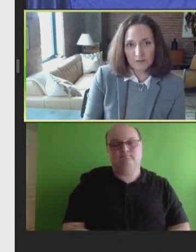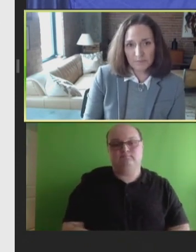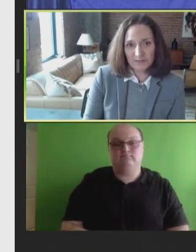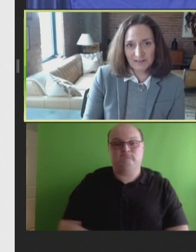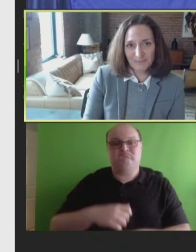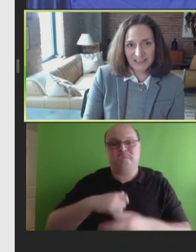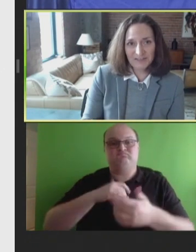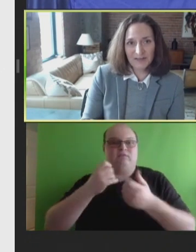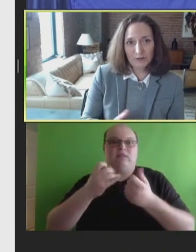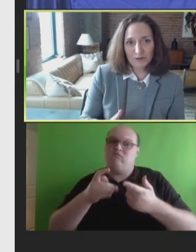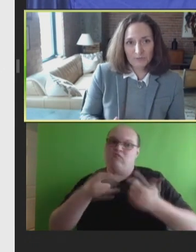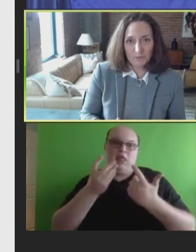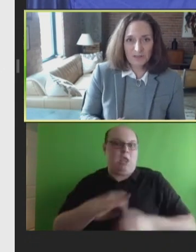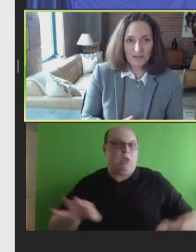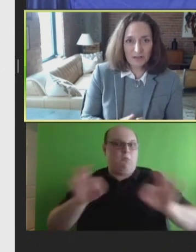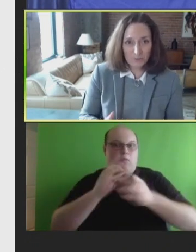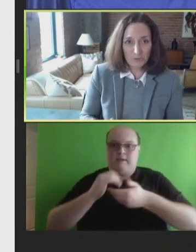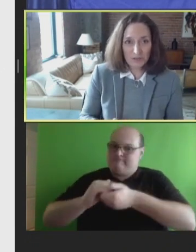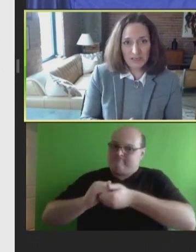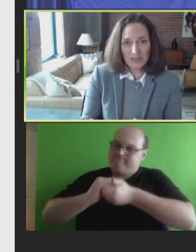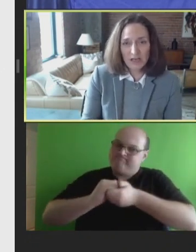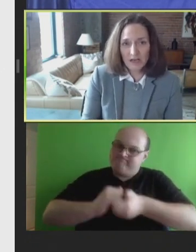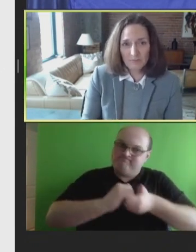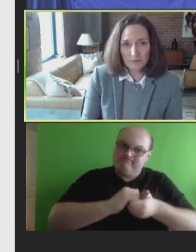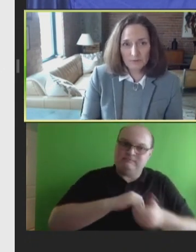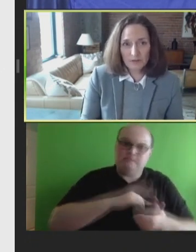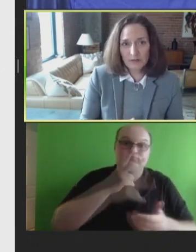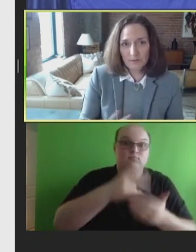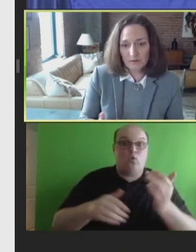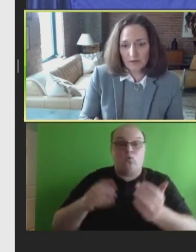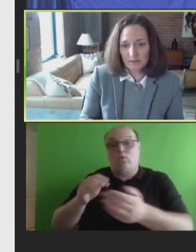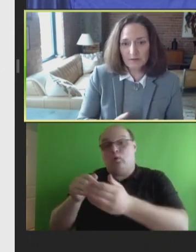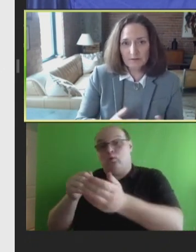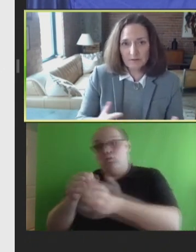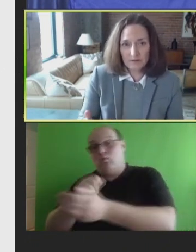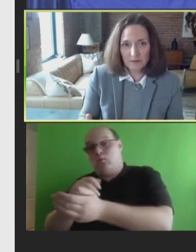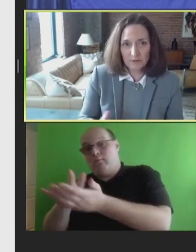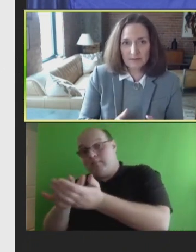partnerships, and I'll say partnerships within the community. So, thinking about hospitals and